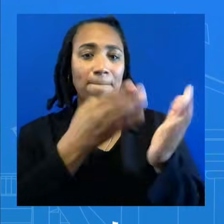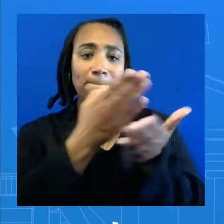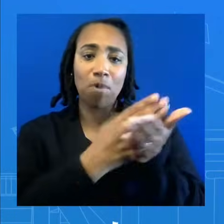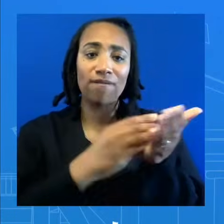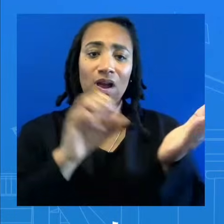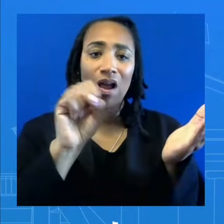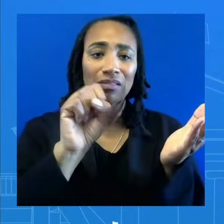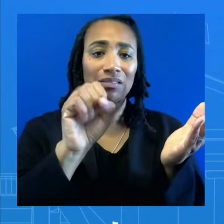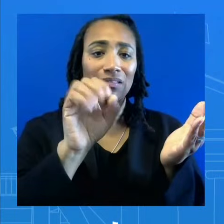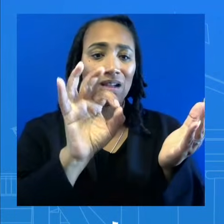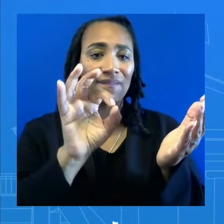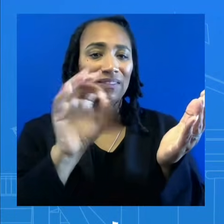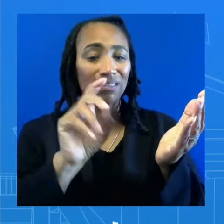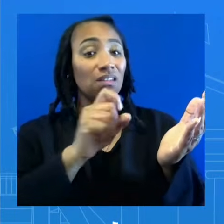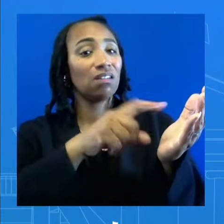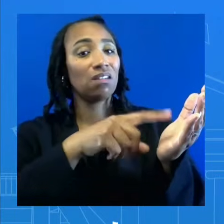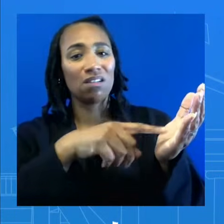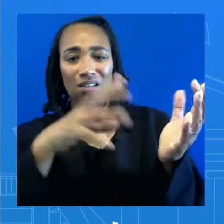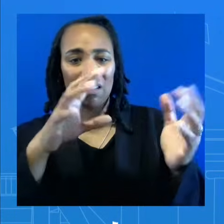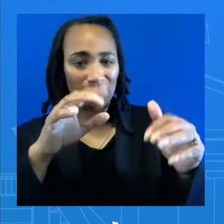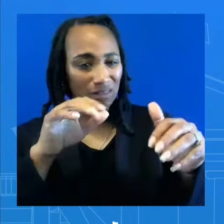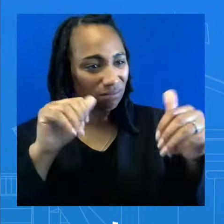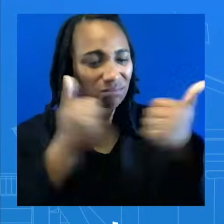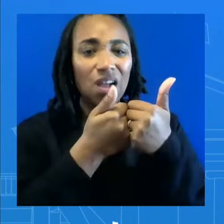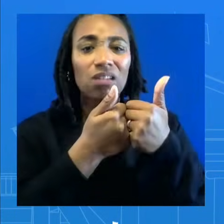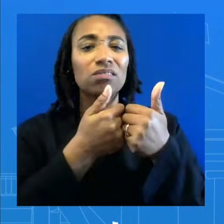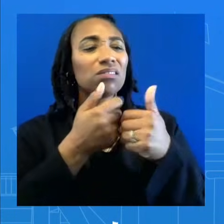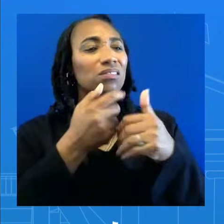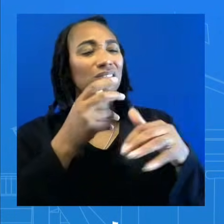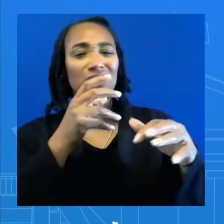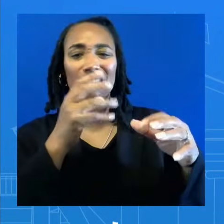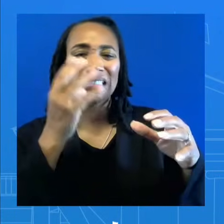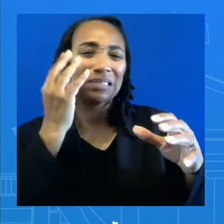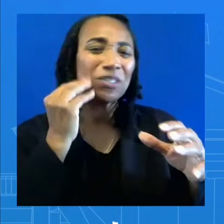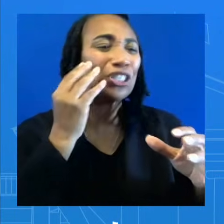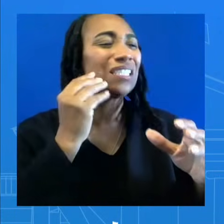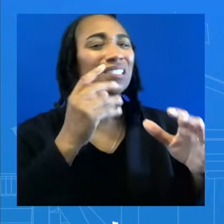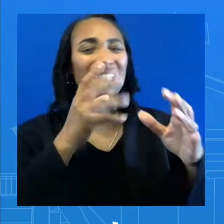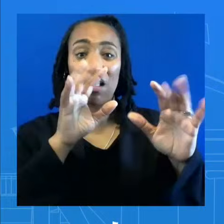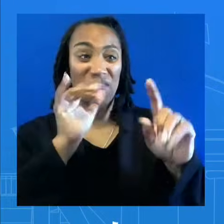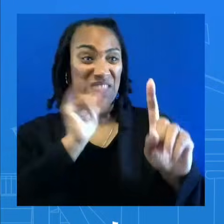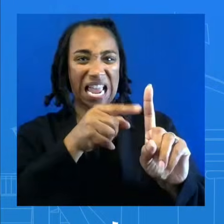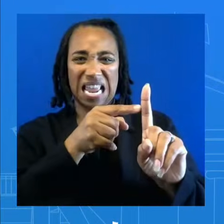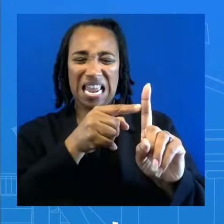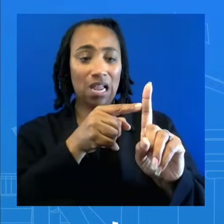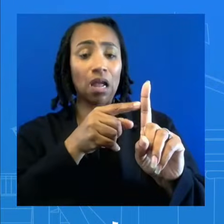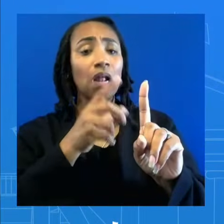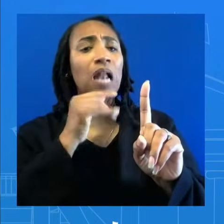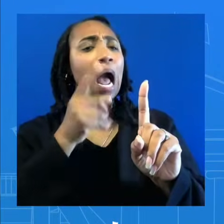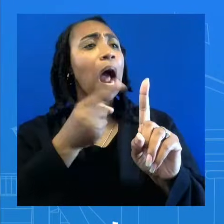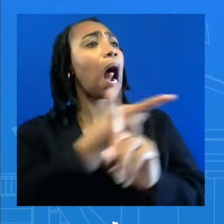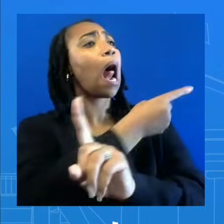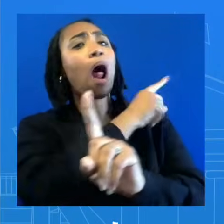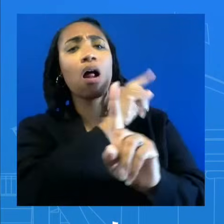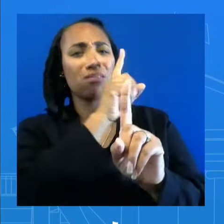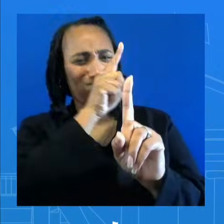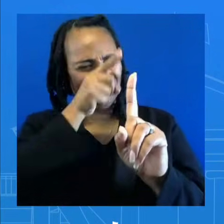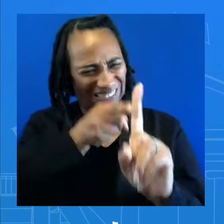in the past, they've kind of moved off that mission, and we don't want to see that happen. So, we're in very close touch with our SDF partners to --